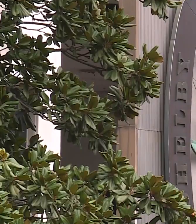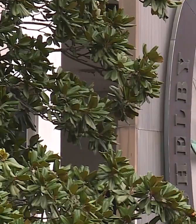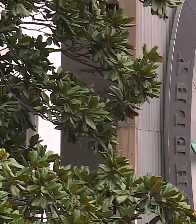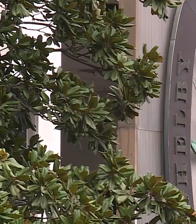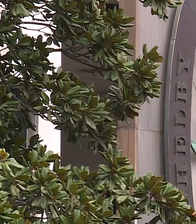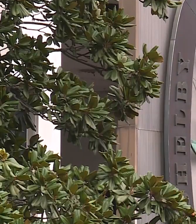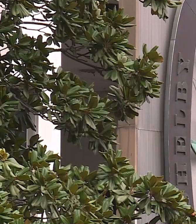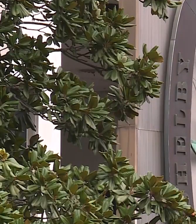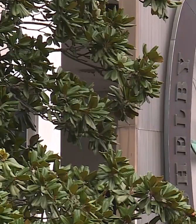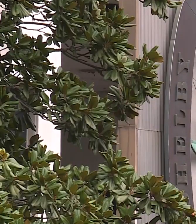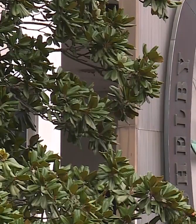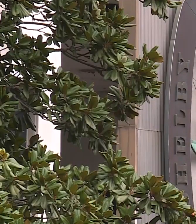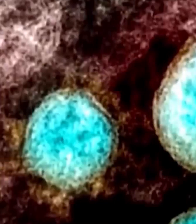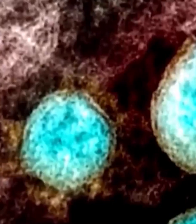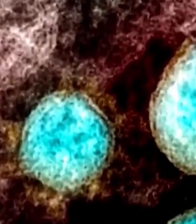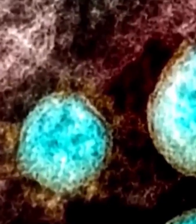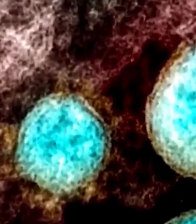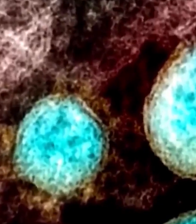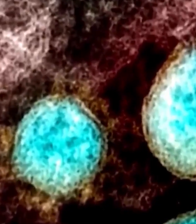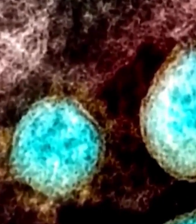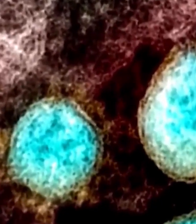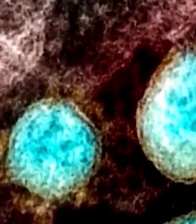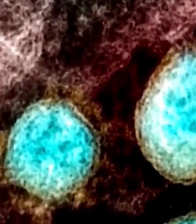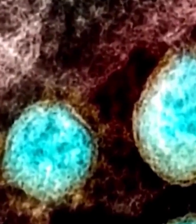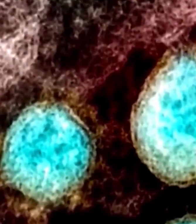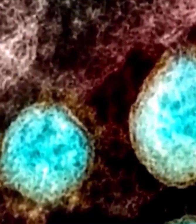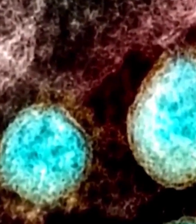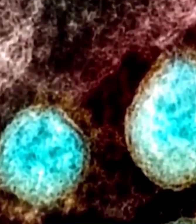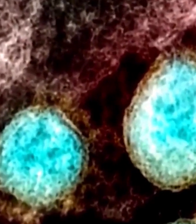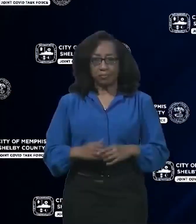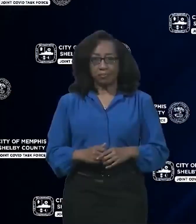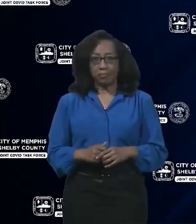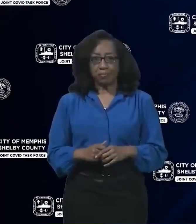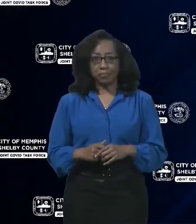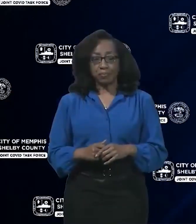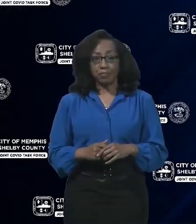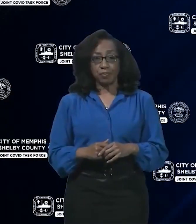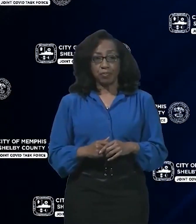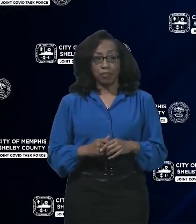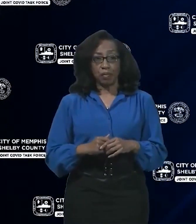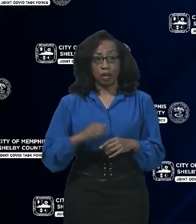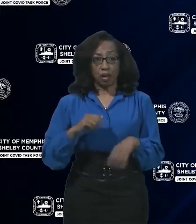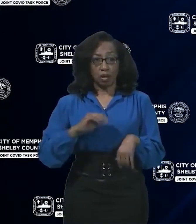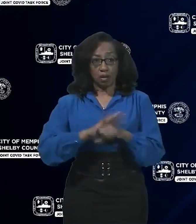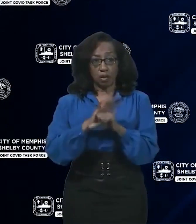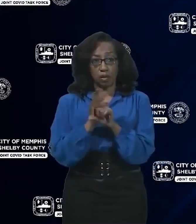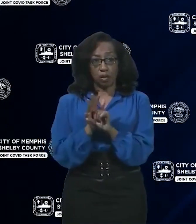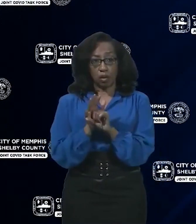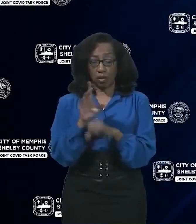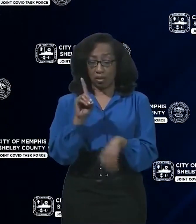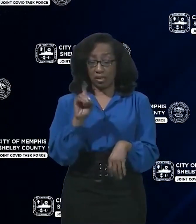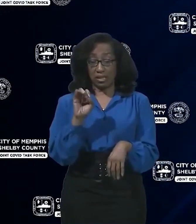INCLUDE MASK MANDATES STILL THE NUMBER OF COVID CASES AND AGAIN CITY OF MEMPHIS CHIEF